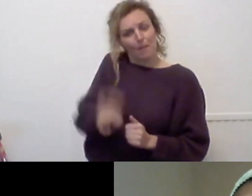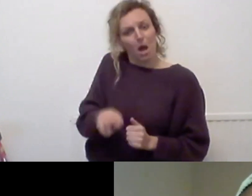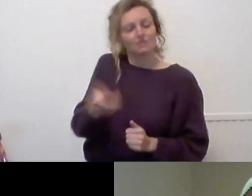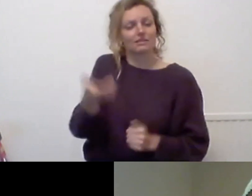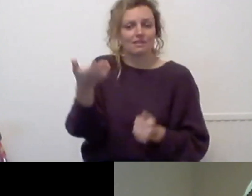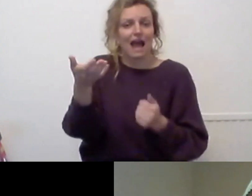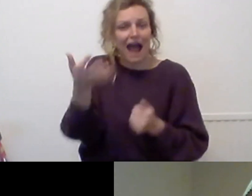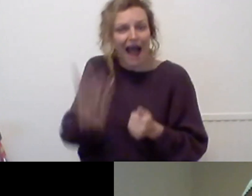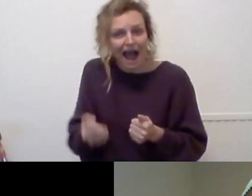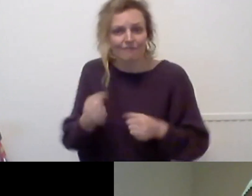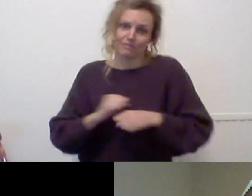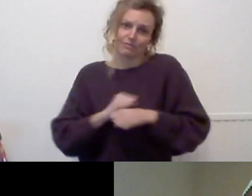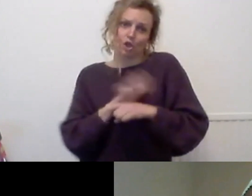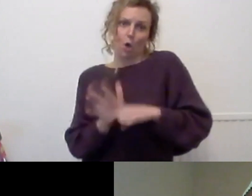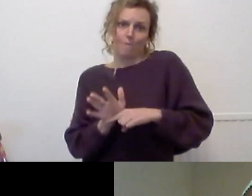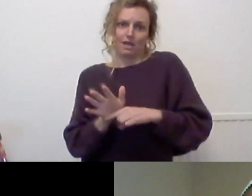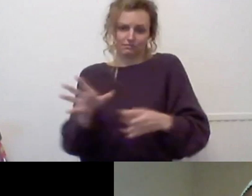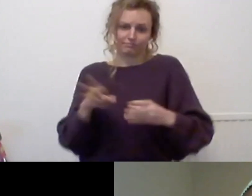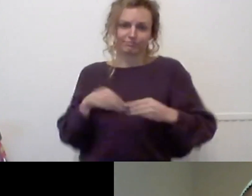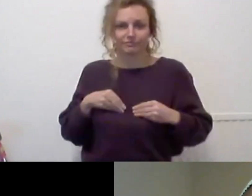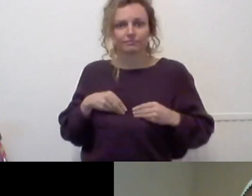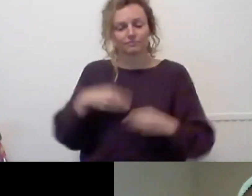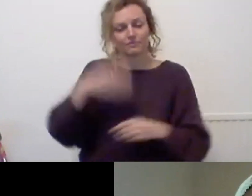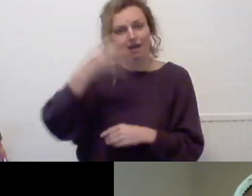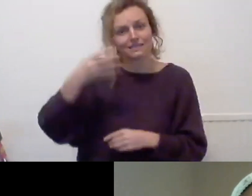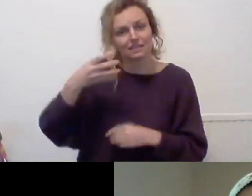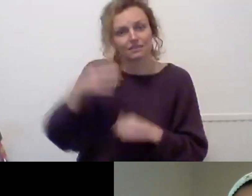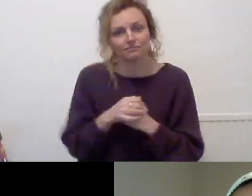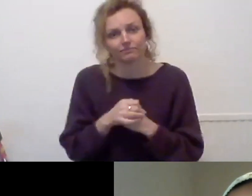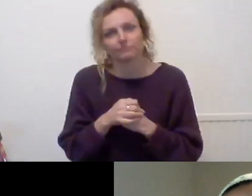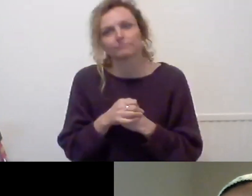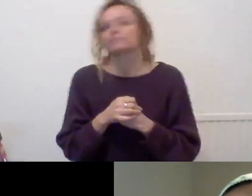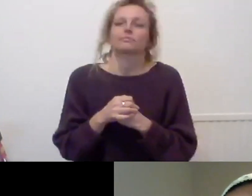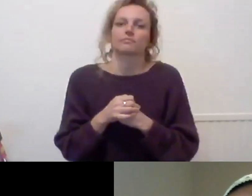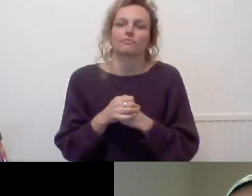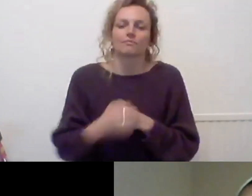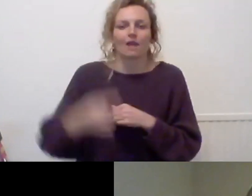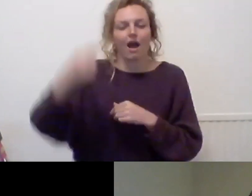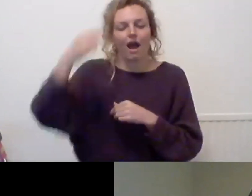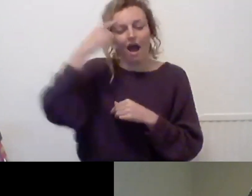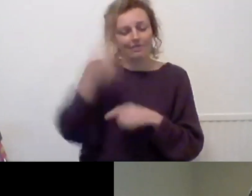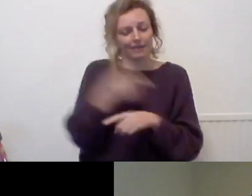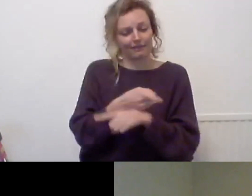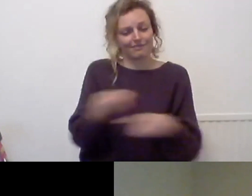I think COVID-19 deaths are more likely to be underreported